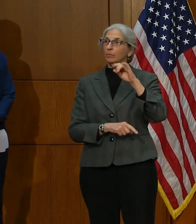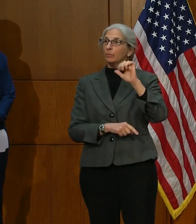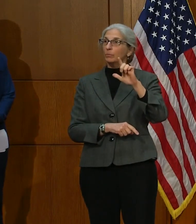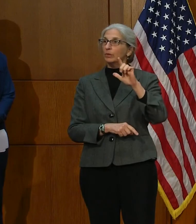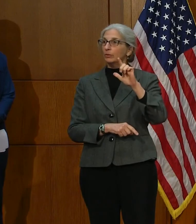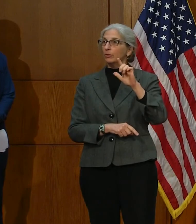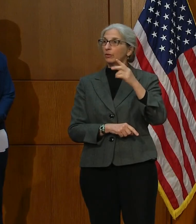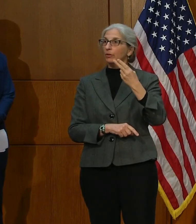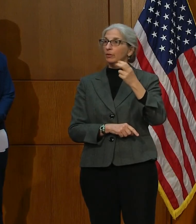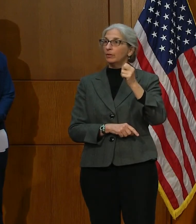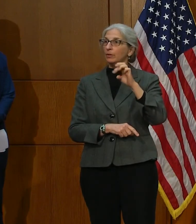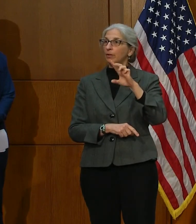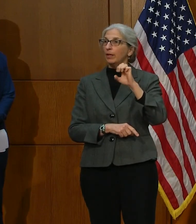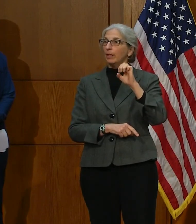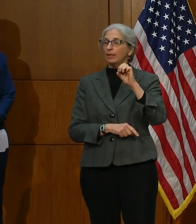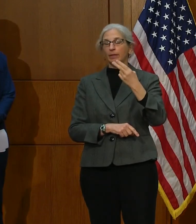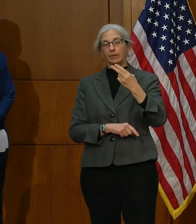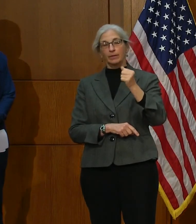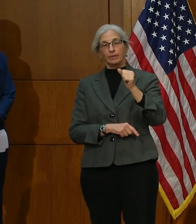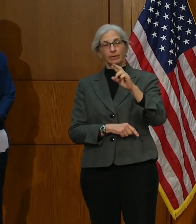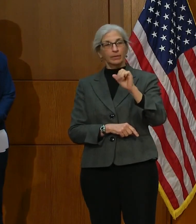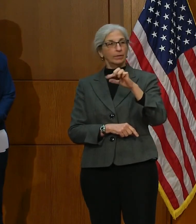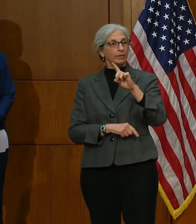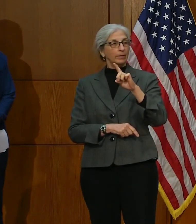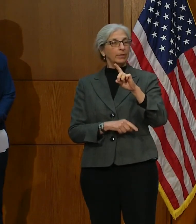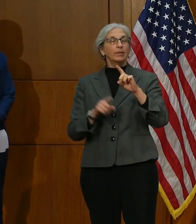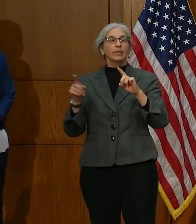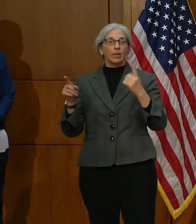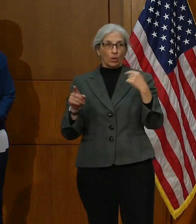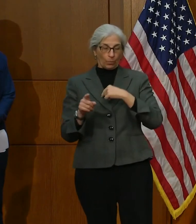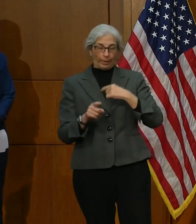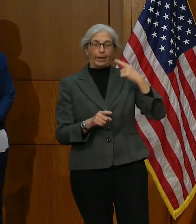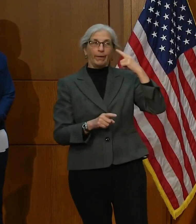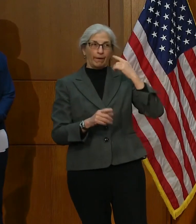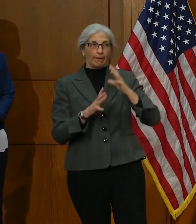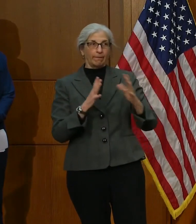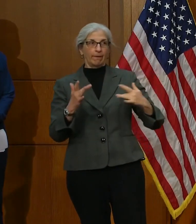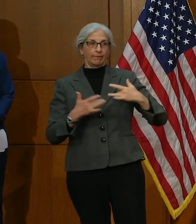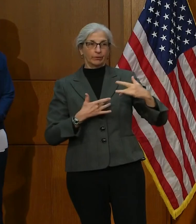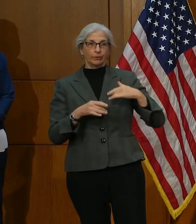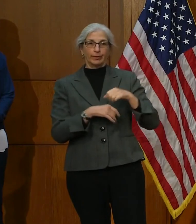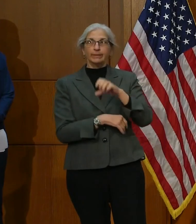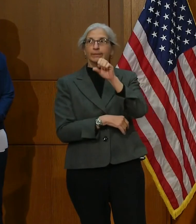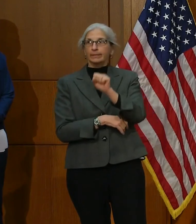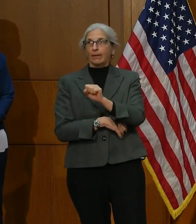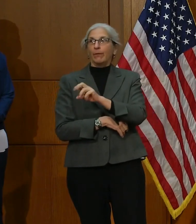MCGEE WITH THE BRISTOL HAROLD EARLIER. YES, THANK YOU, GOVERNOR. I WANTED TO ASK.